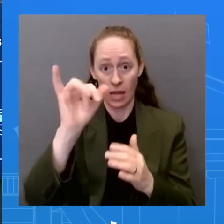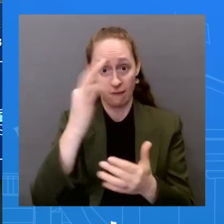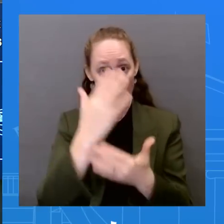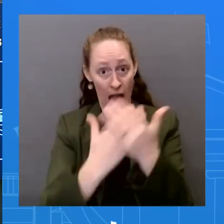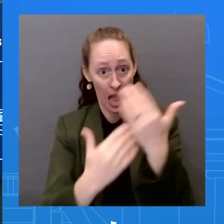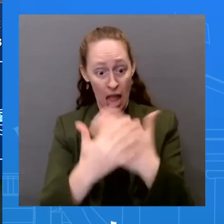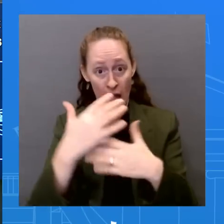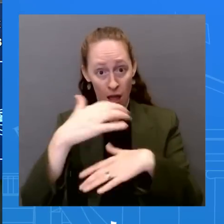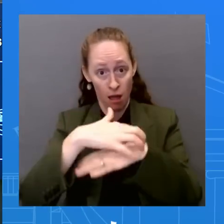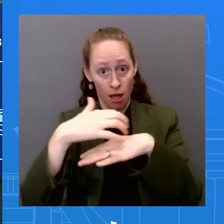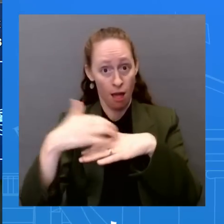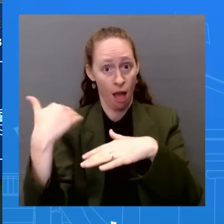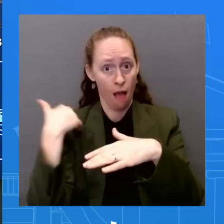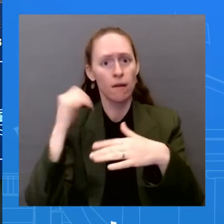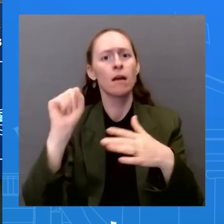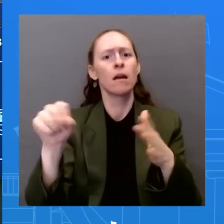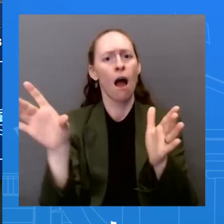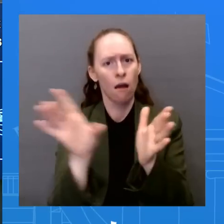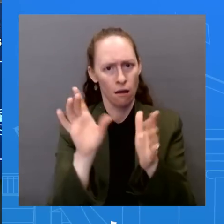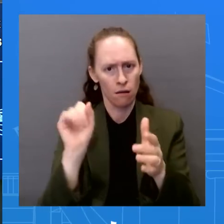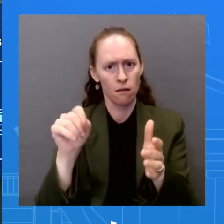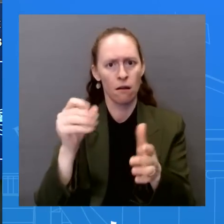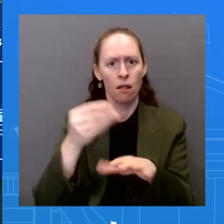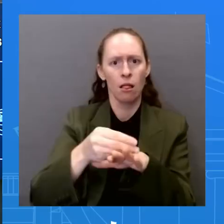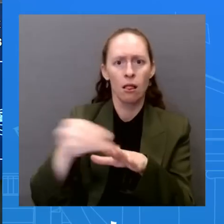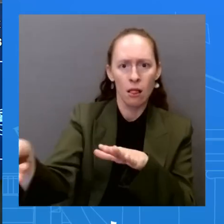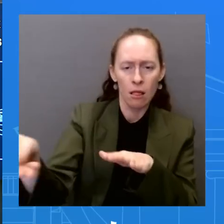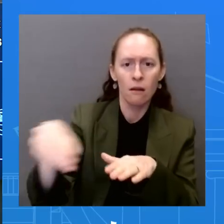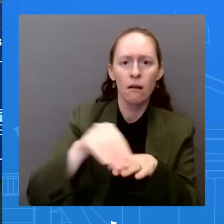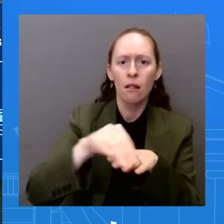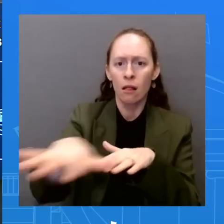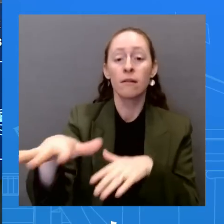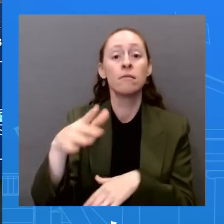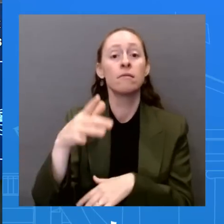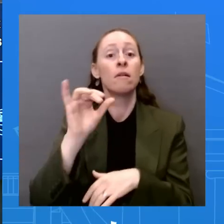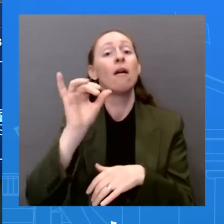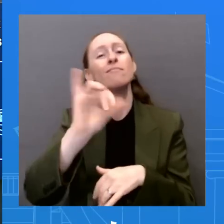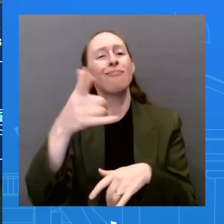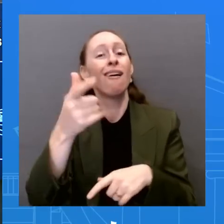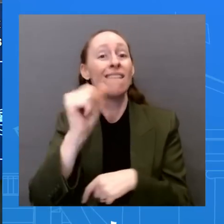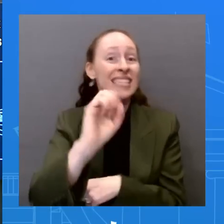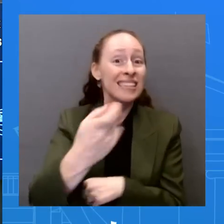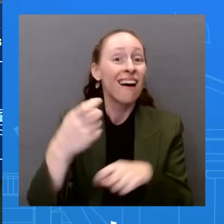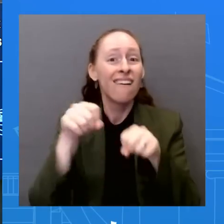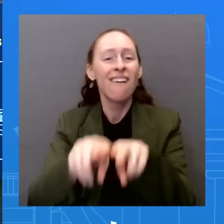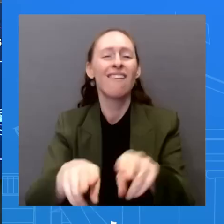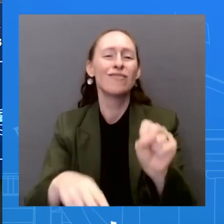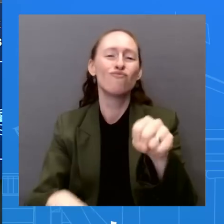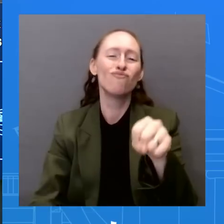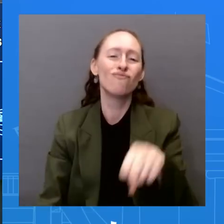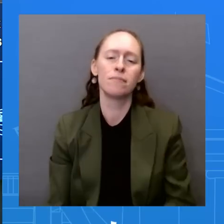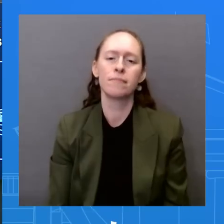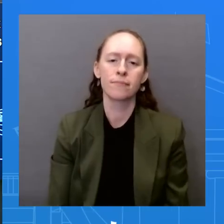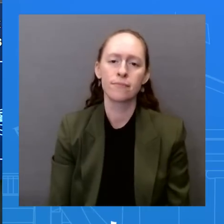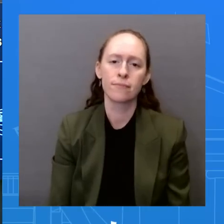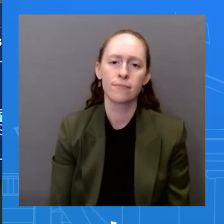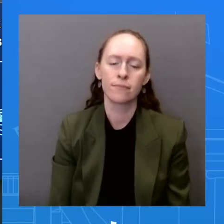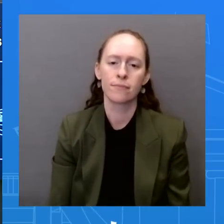or if you have prolonged exposure to respiratory droplets. With that said, signaling to people who are in the gay,